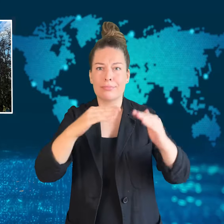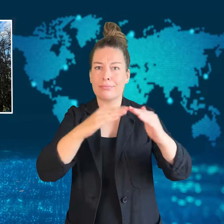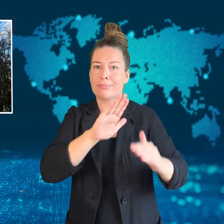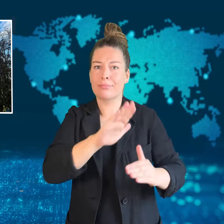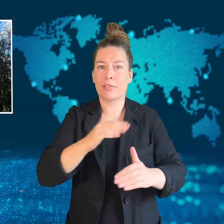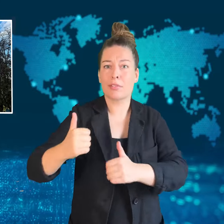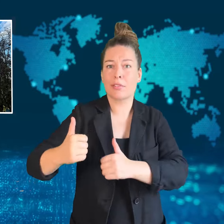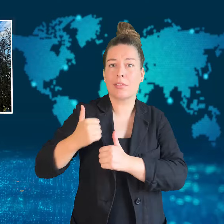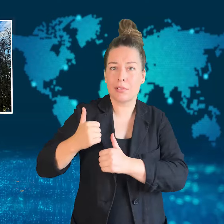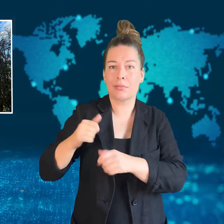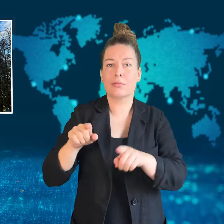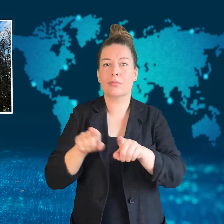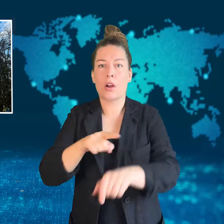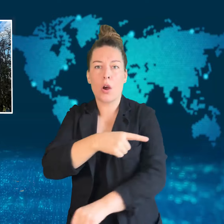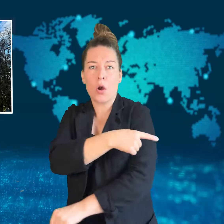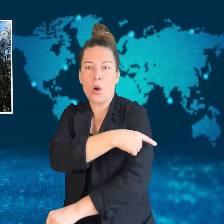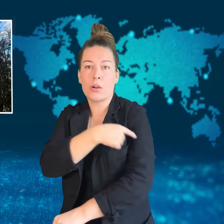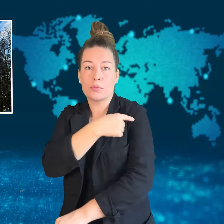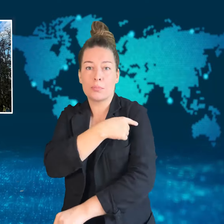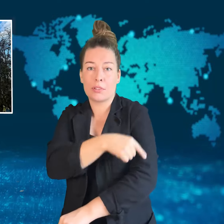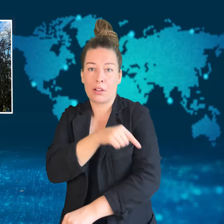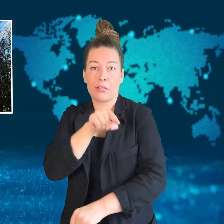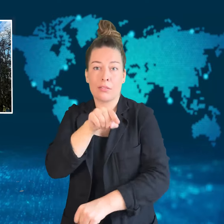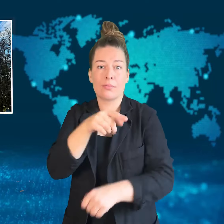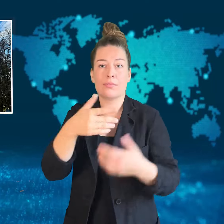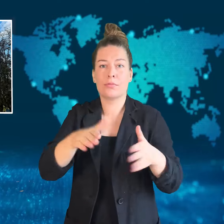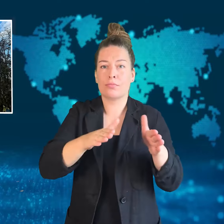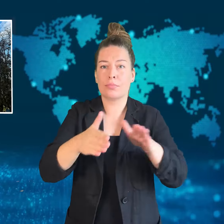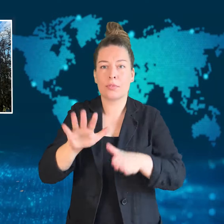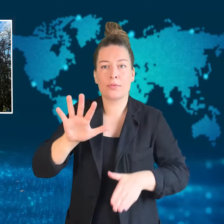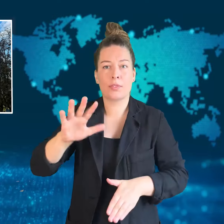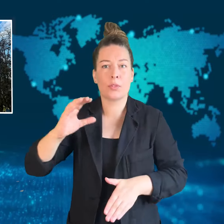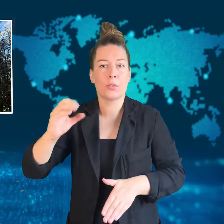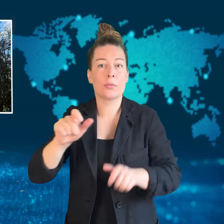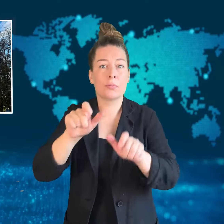a Russian ballistic attack on a military institute